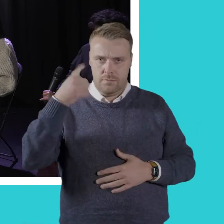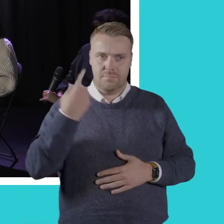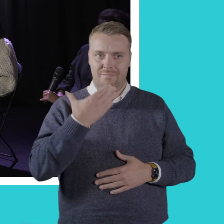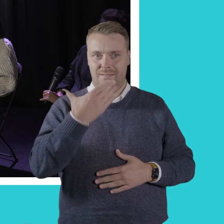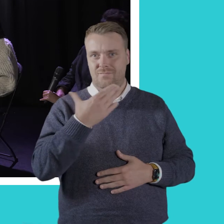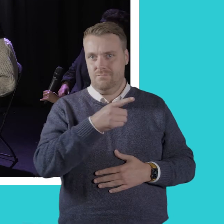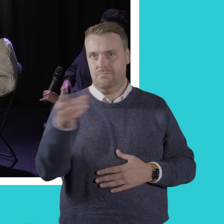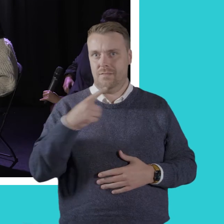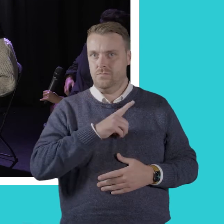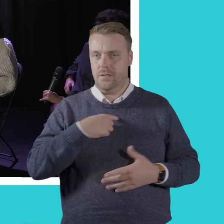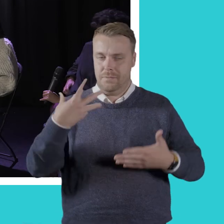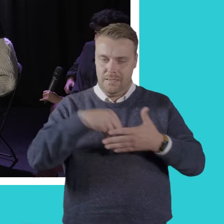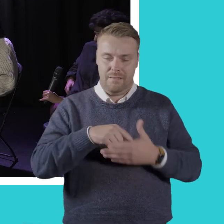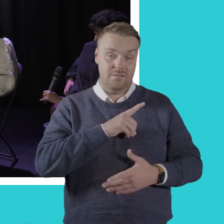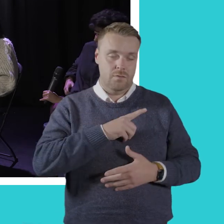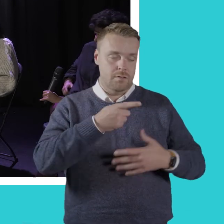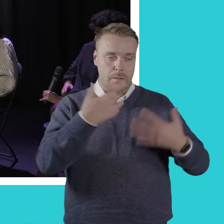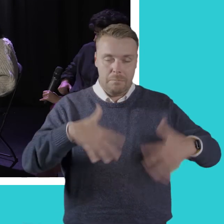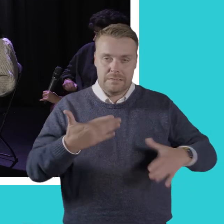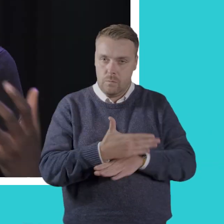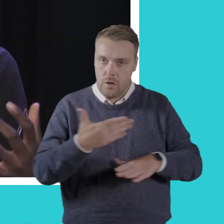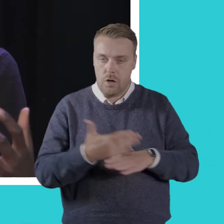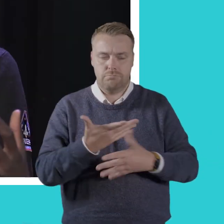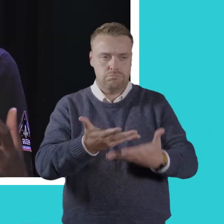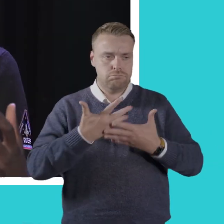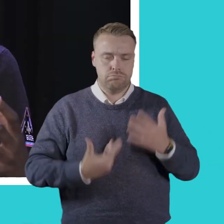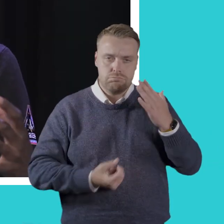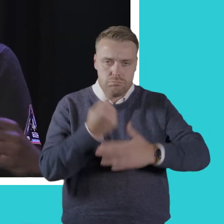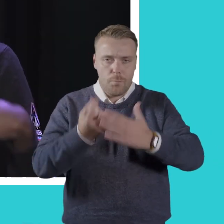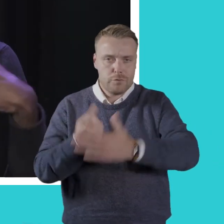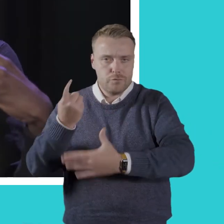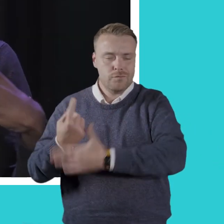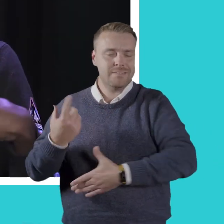up to them. They're doing amazing work for us and giving us the opportunities and putting our young